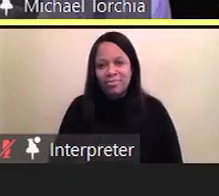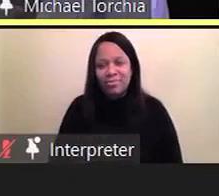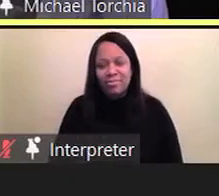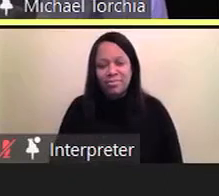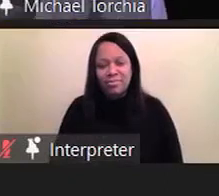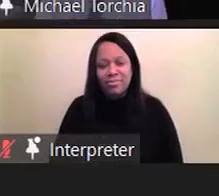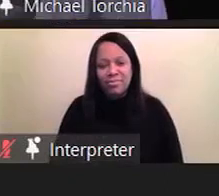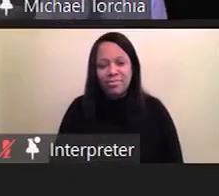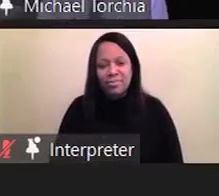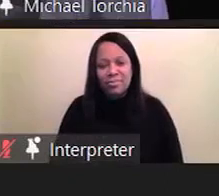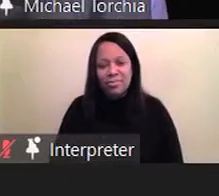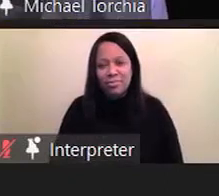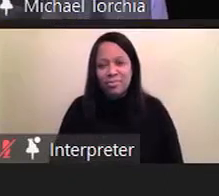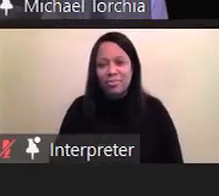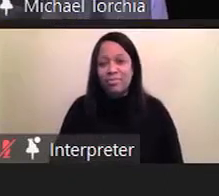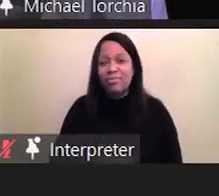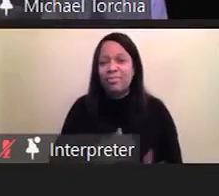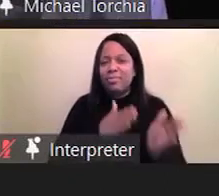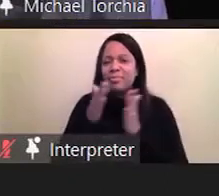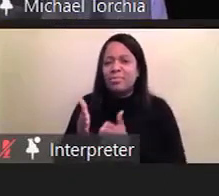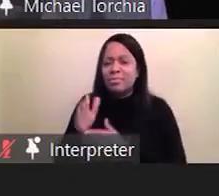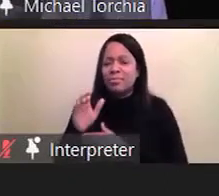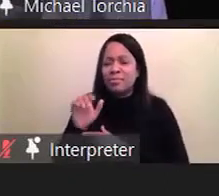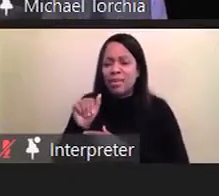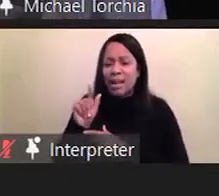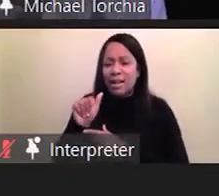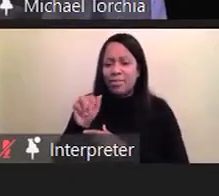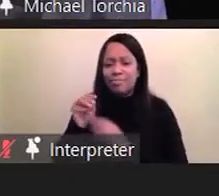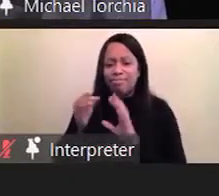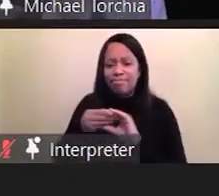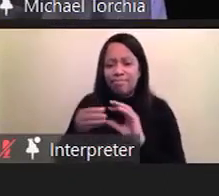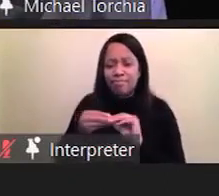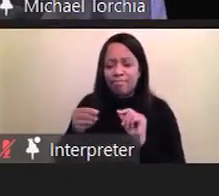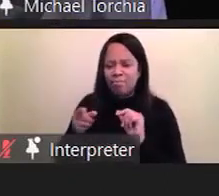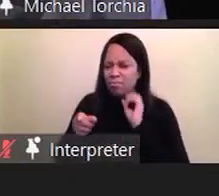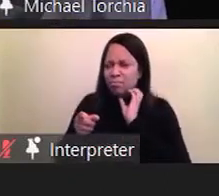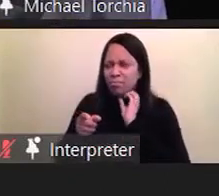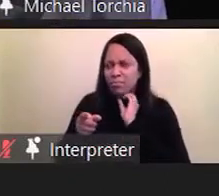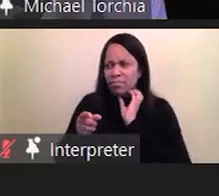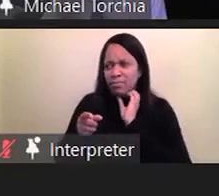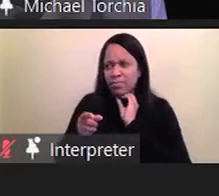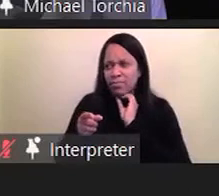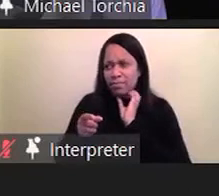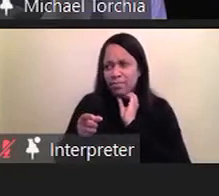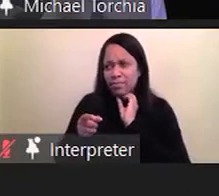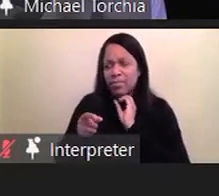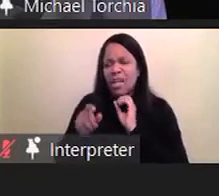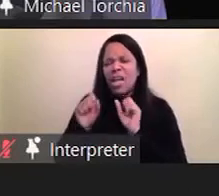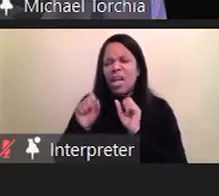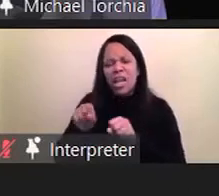Could you tell us a little bit, Mike, about what these accessibility audits entail